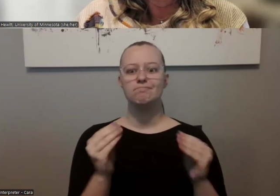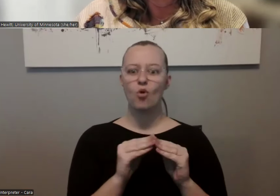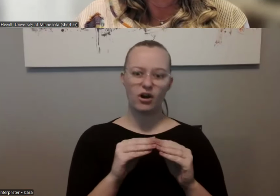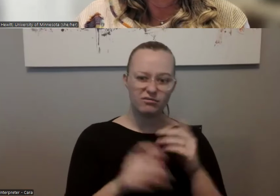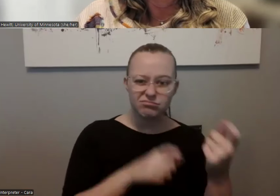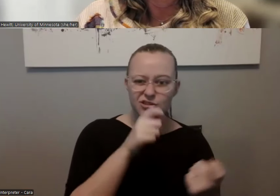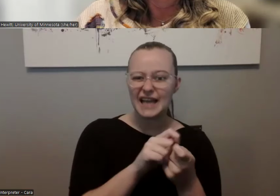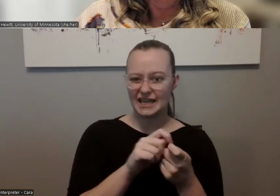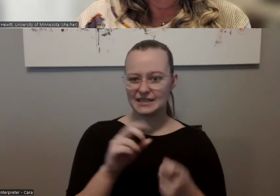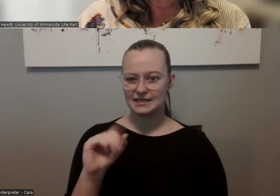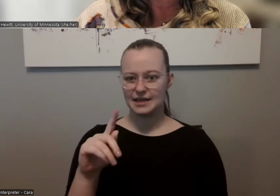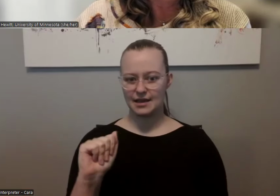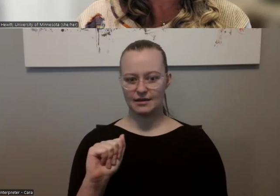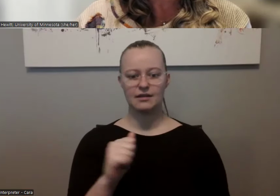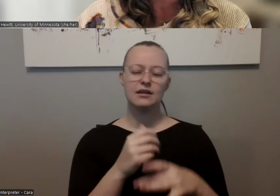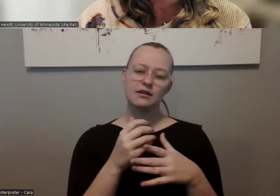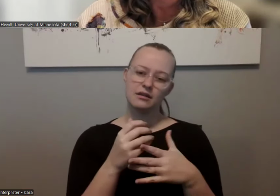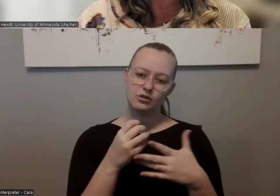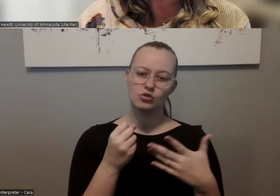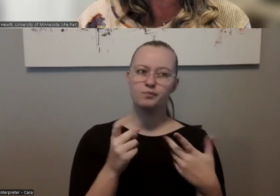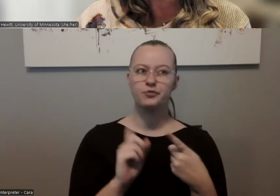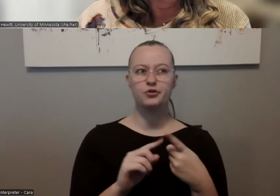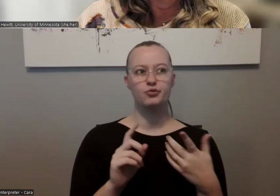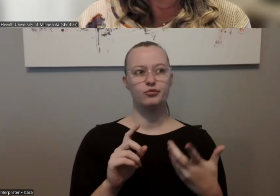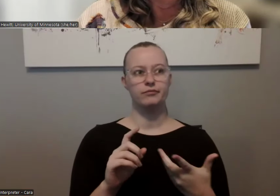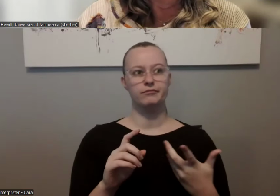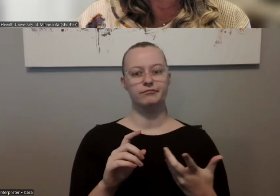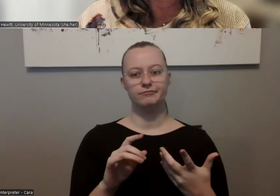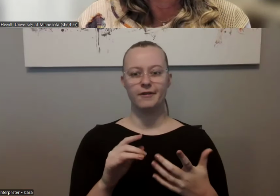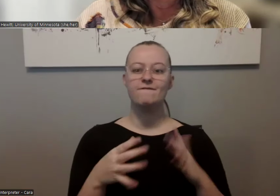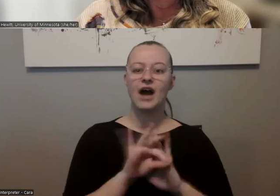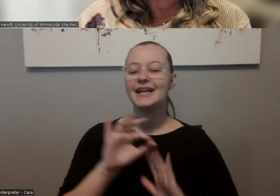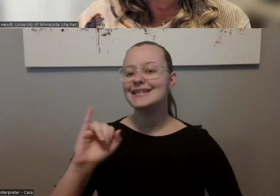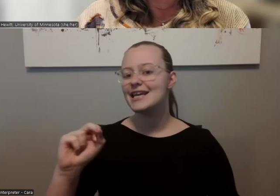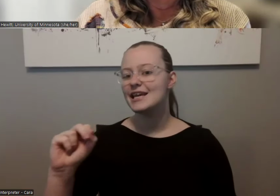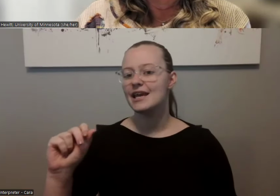data to get at interventions that will reduce